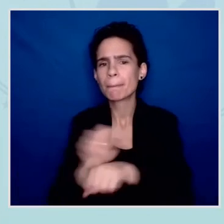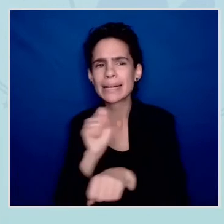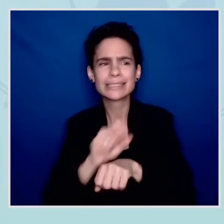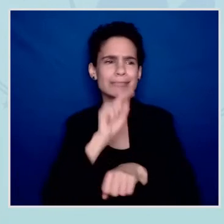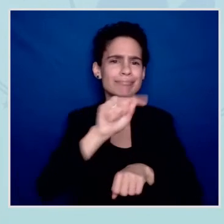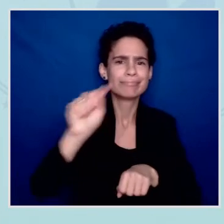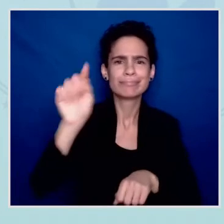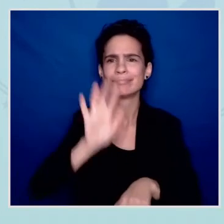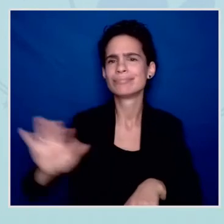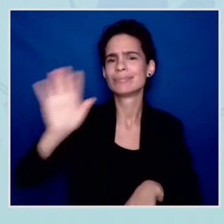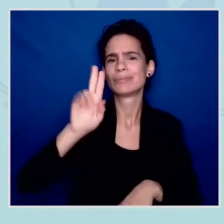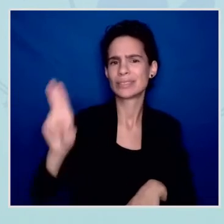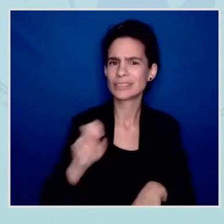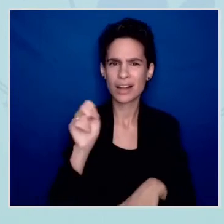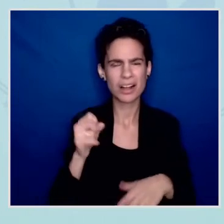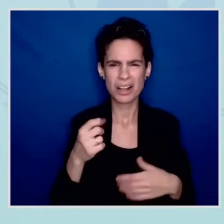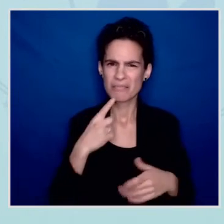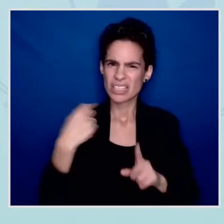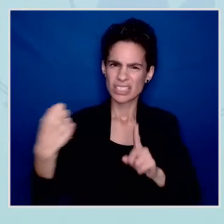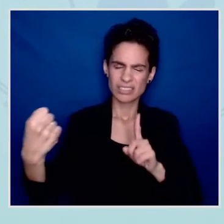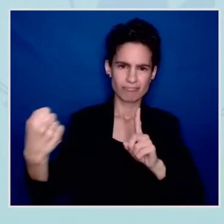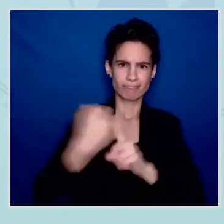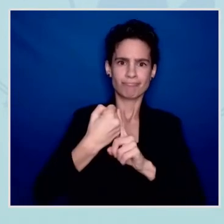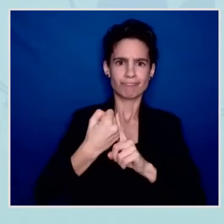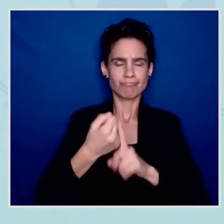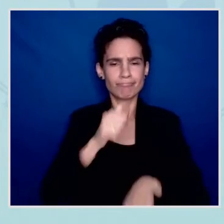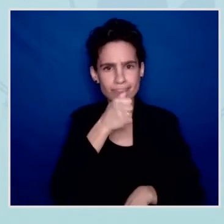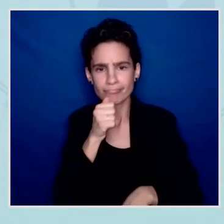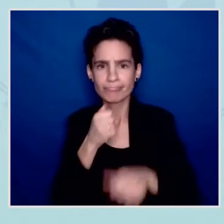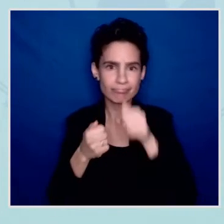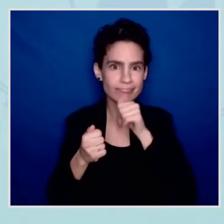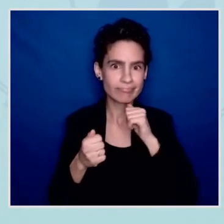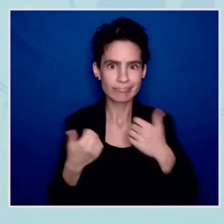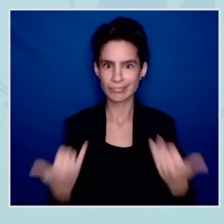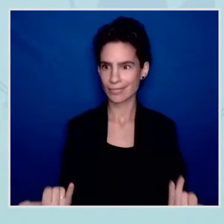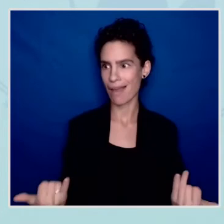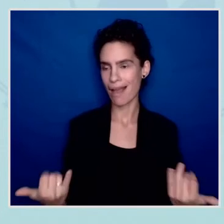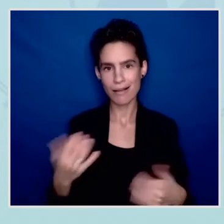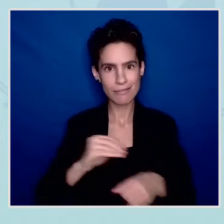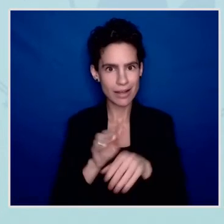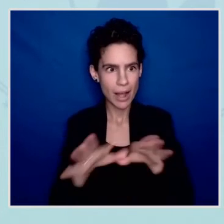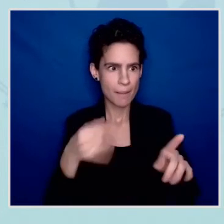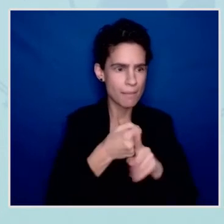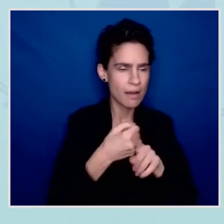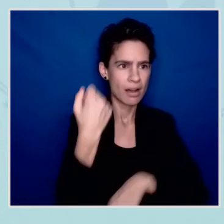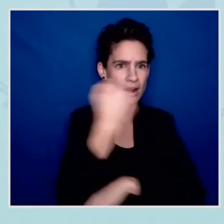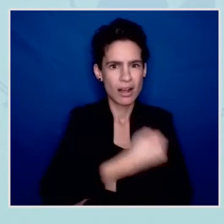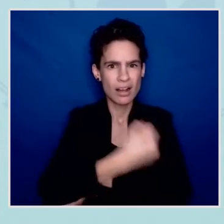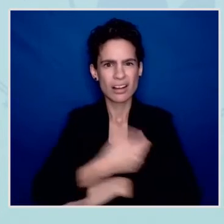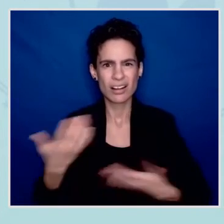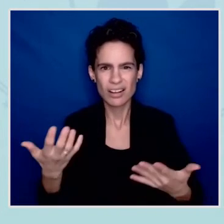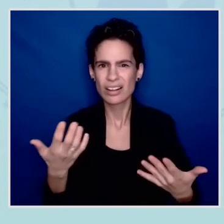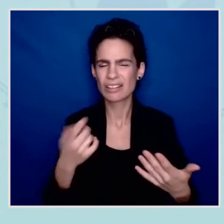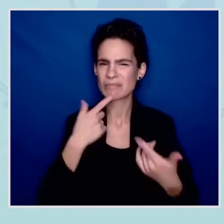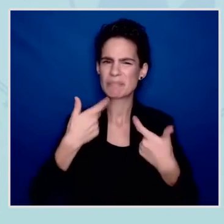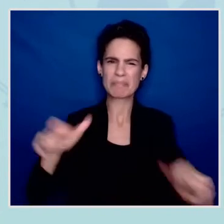PEOPLE THEY LIFT UP AND THE